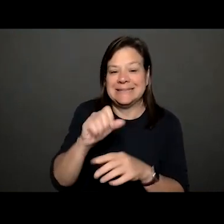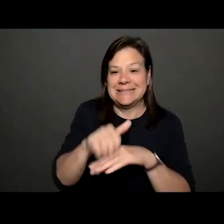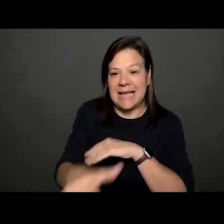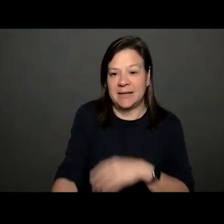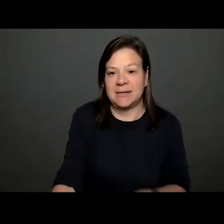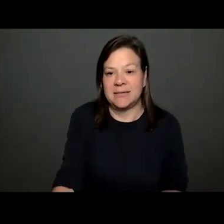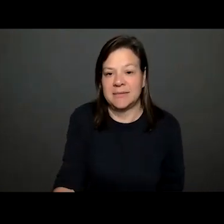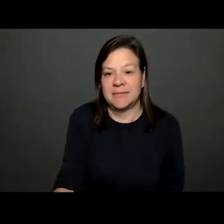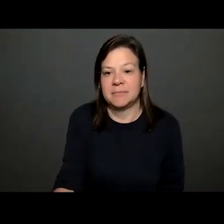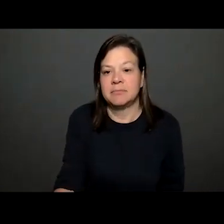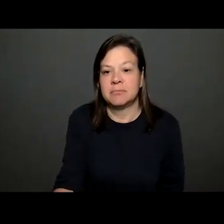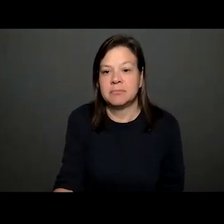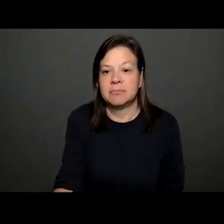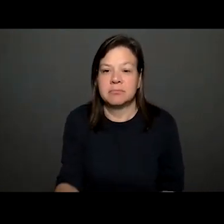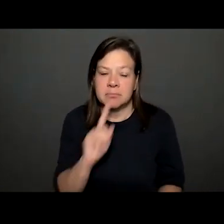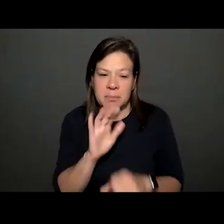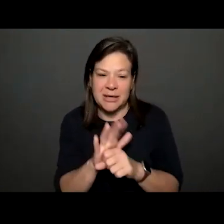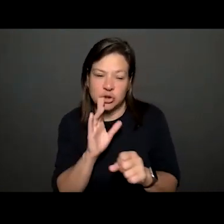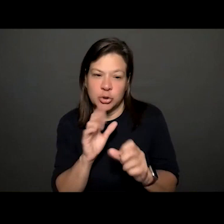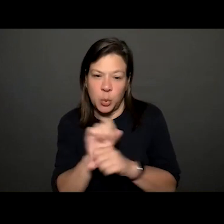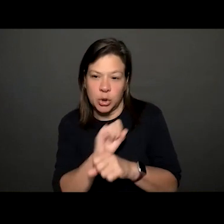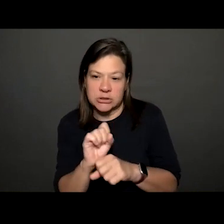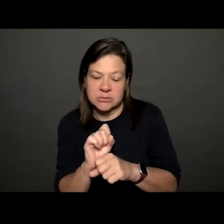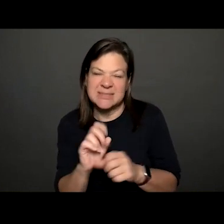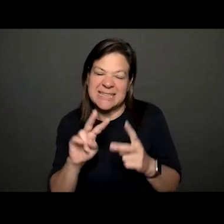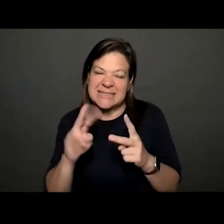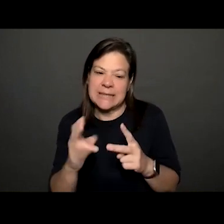AND NOW WE'RE GETTING THE EXACT SAME DATA WE WERE GETTING BEFORE.